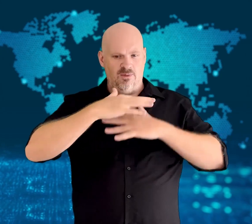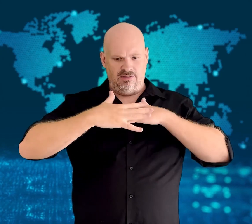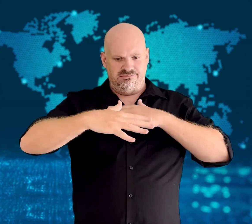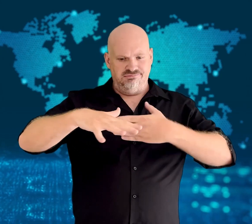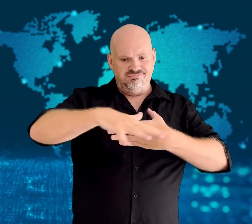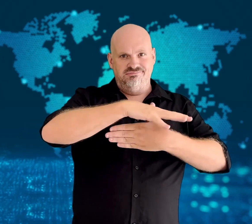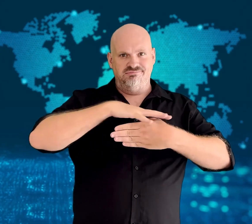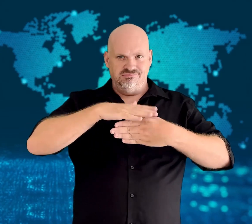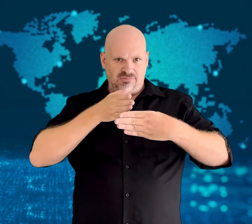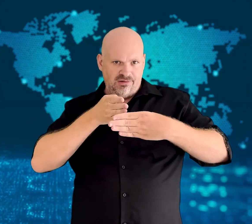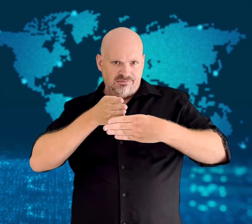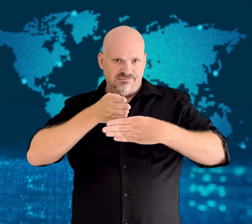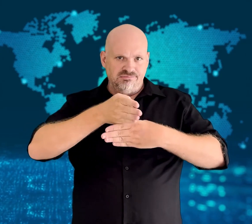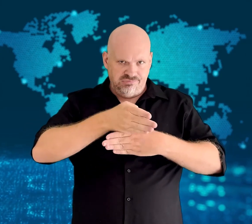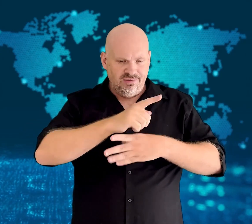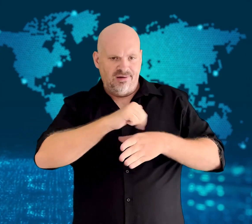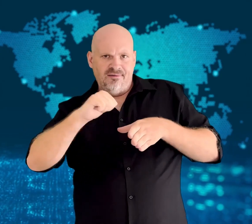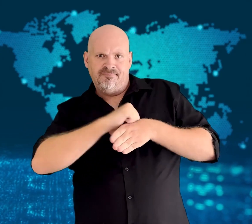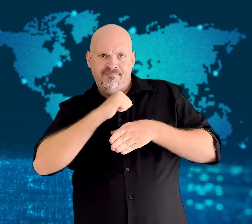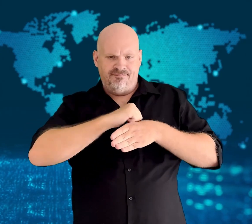on the island of Taiwan.